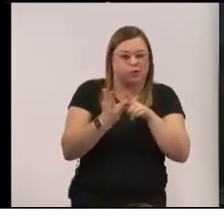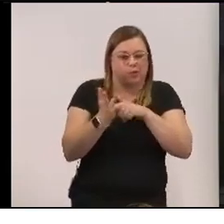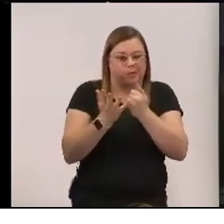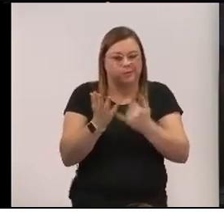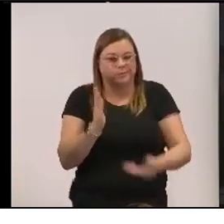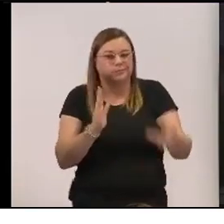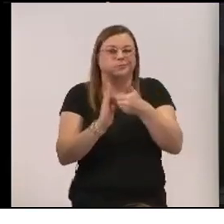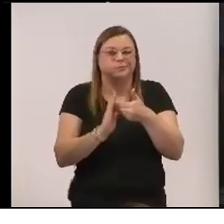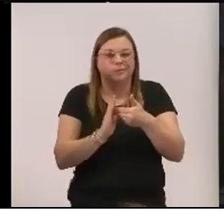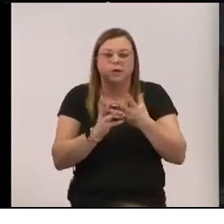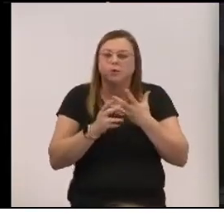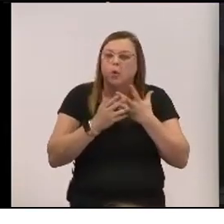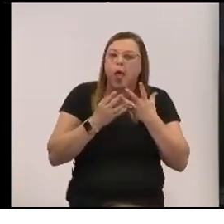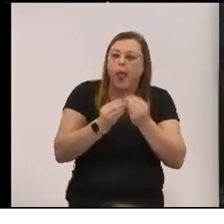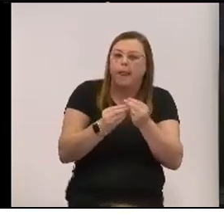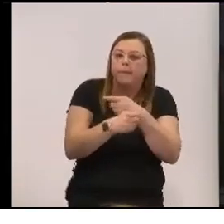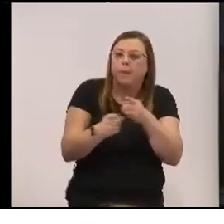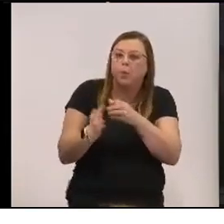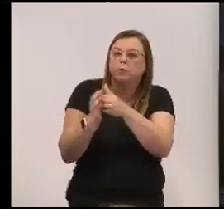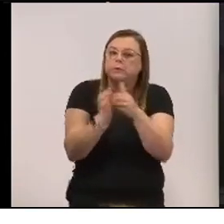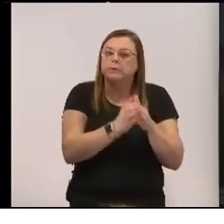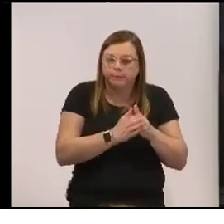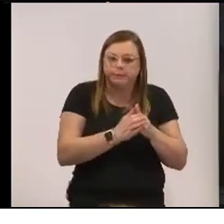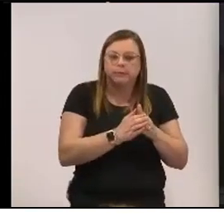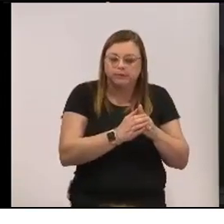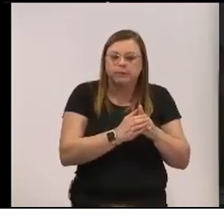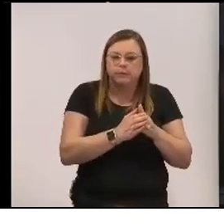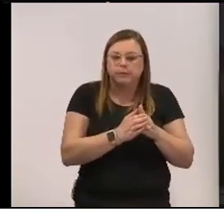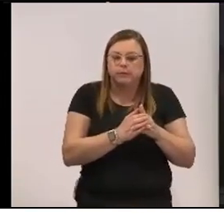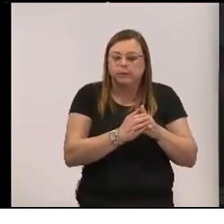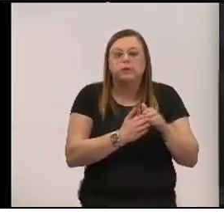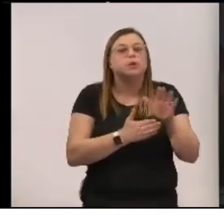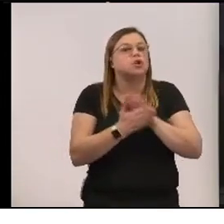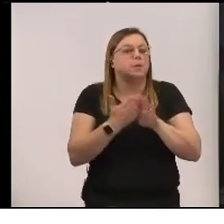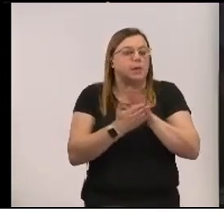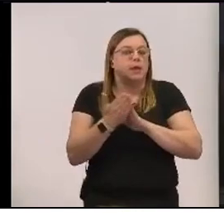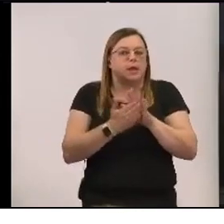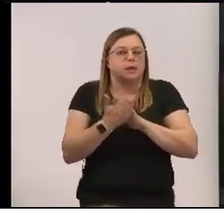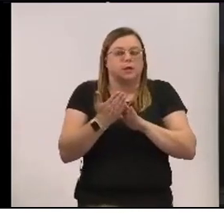to help with those teammates in that space so that it just kind of shows up